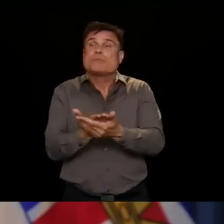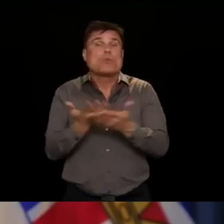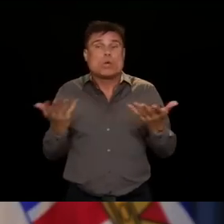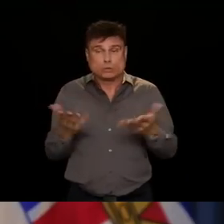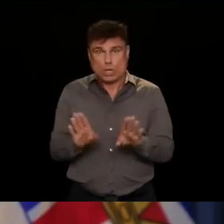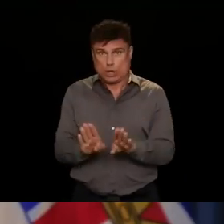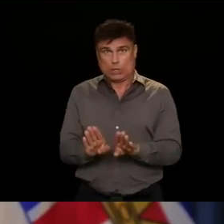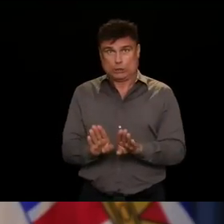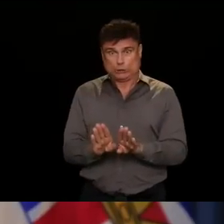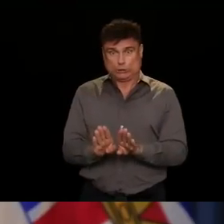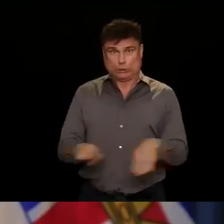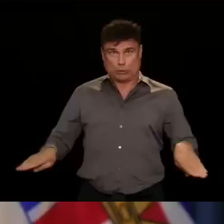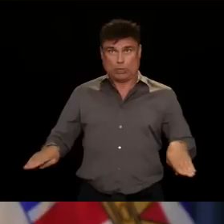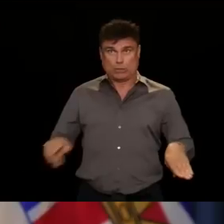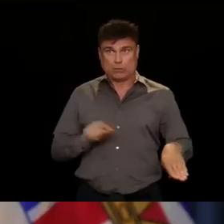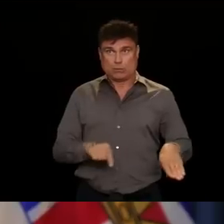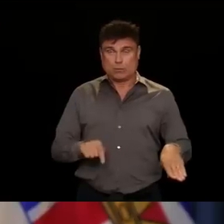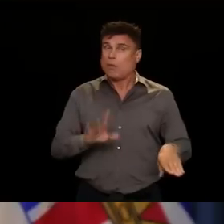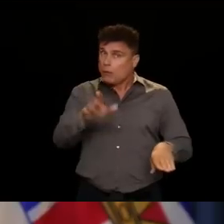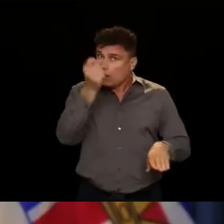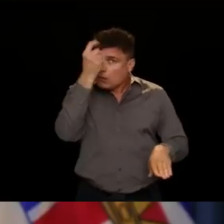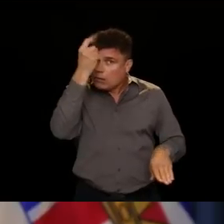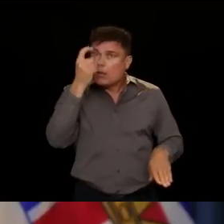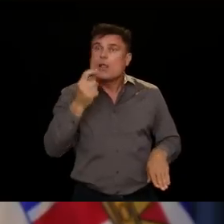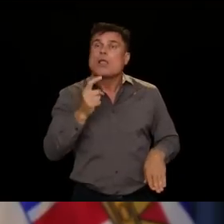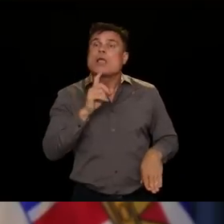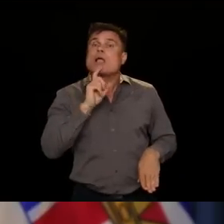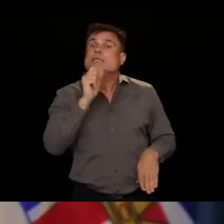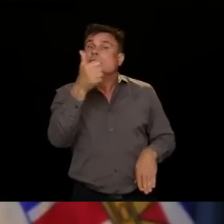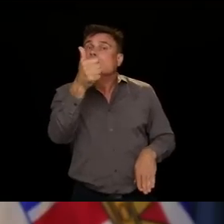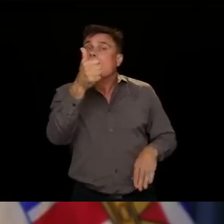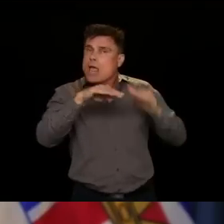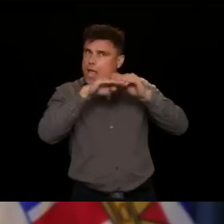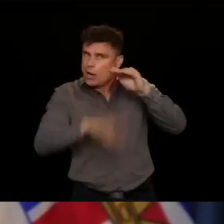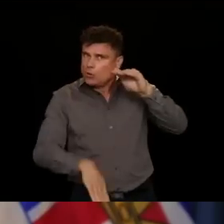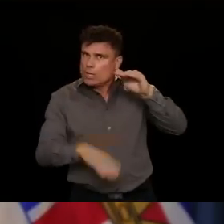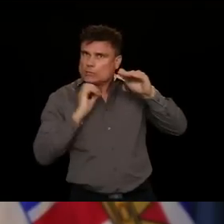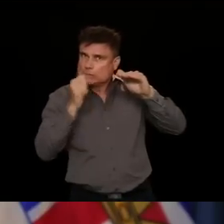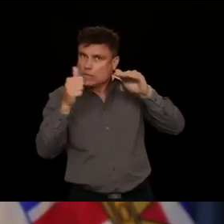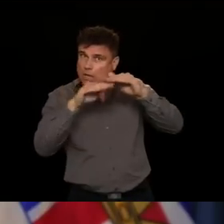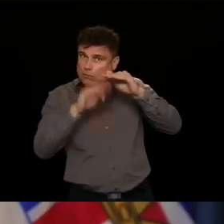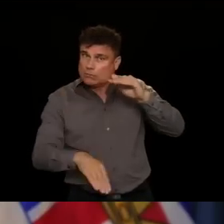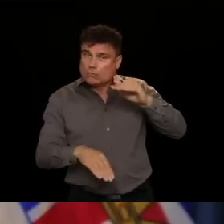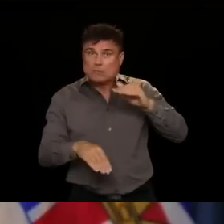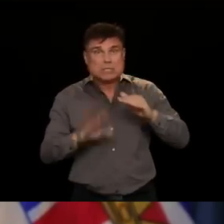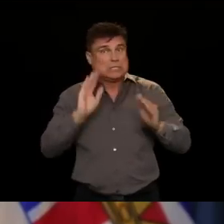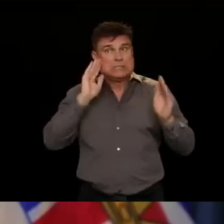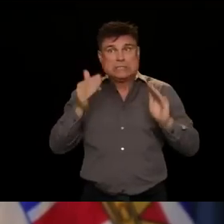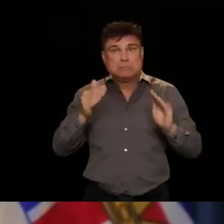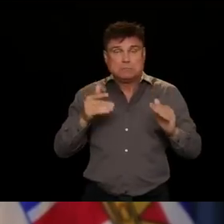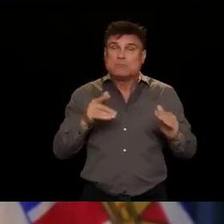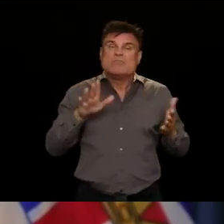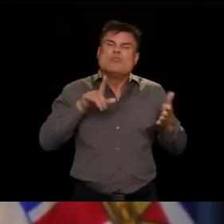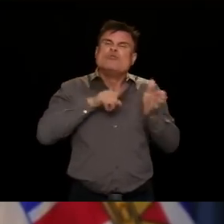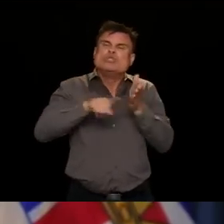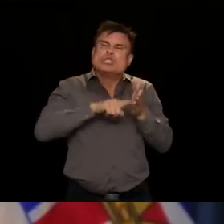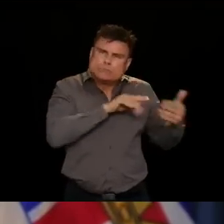but for the most part, children get it from adults, they don't pass it on to adults.